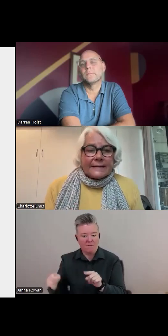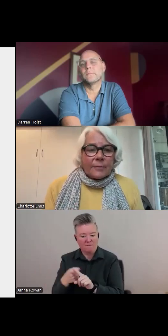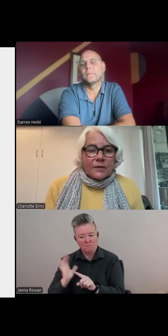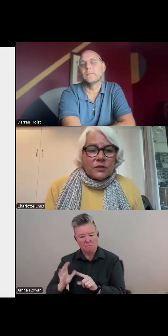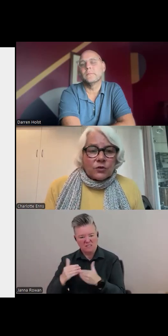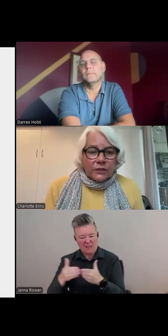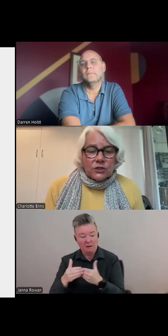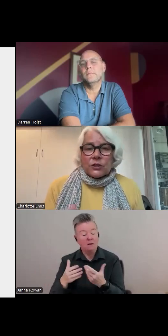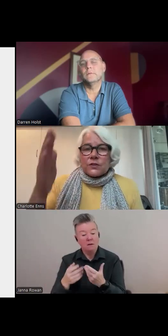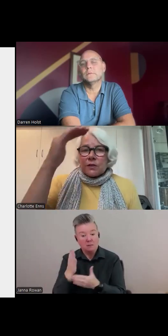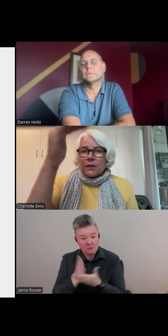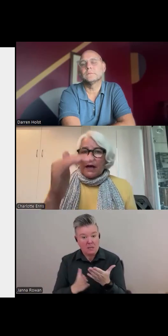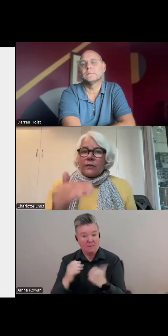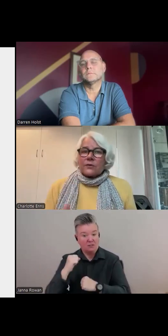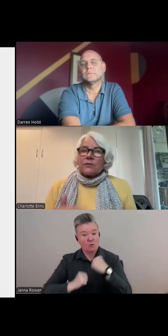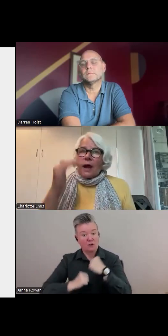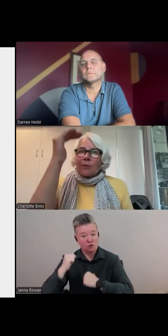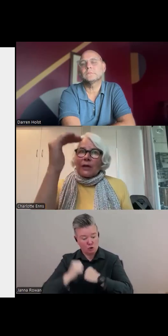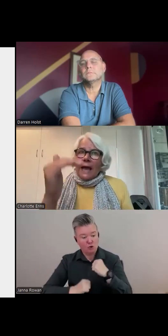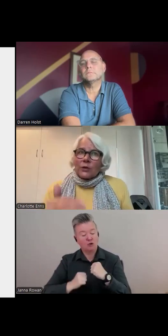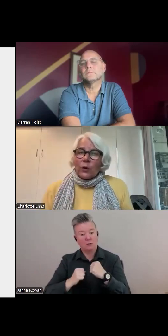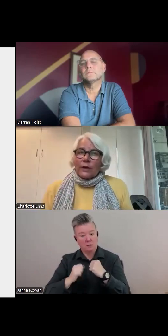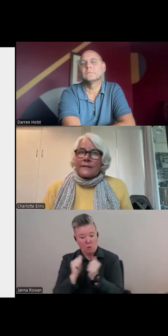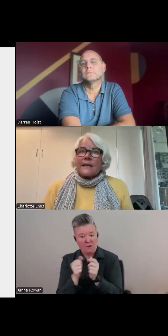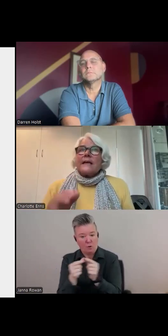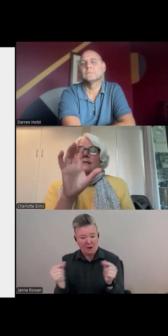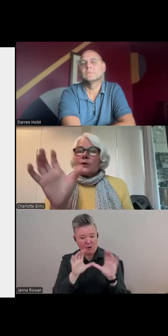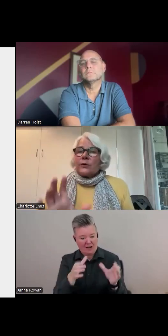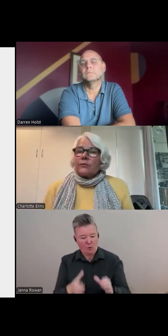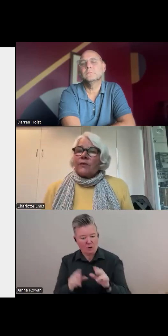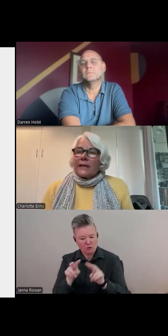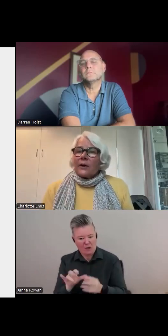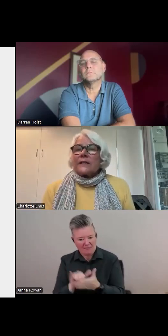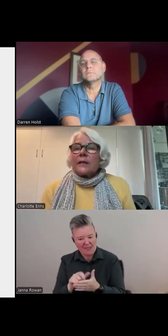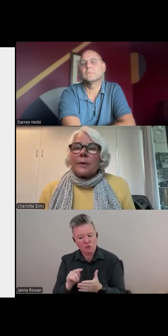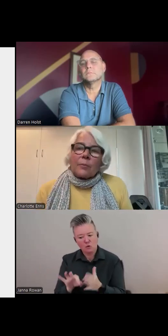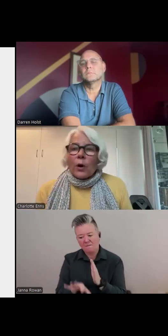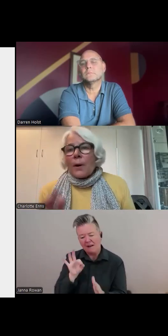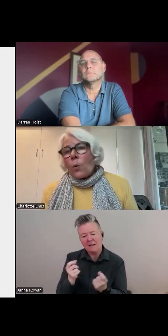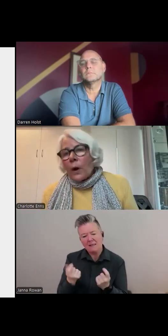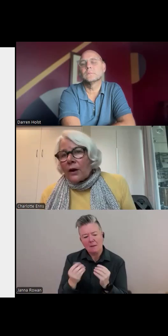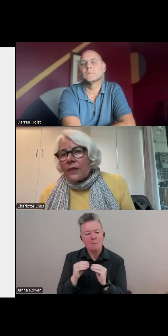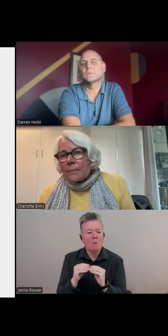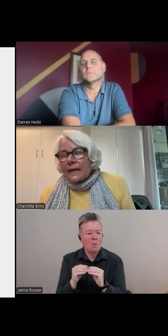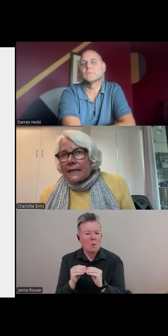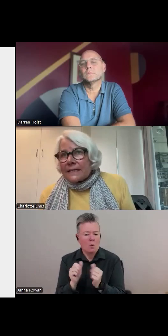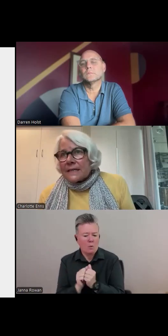And you want to look at some of the structures and those grammar categories to find out a little bit more